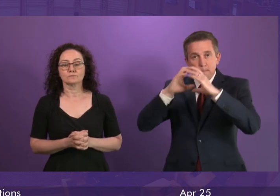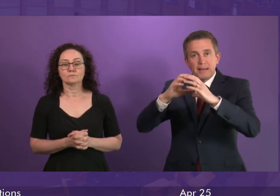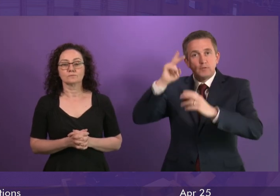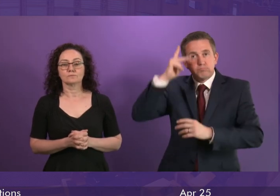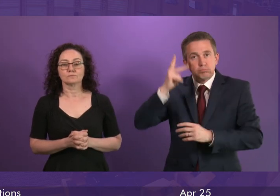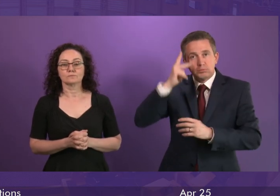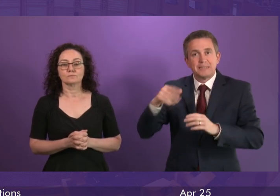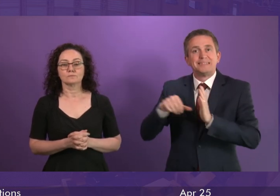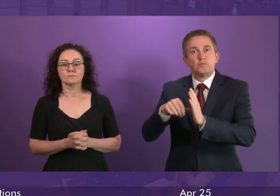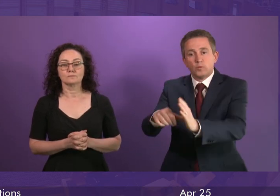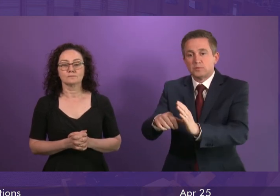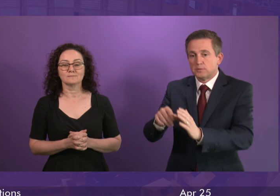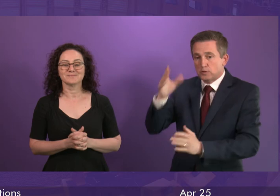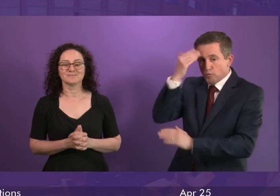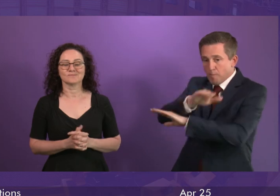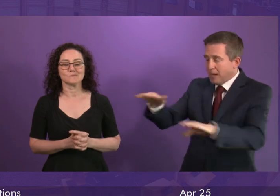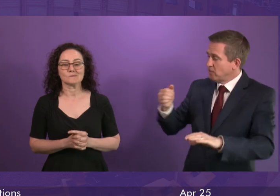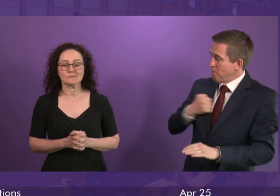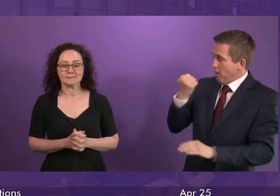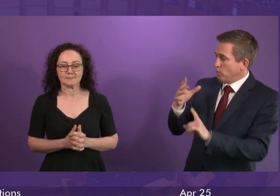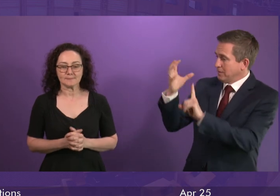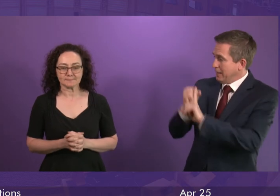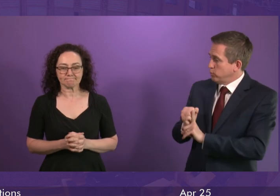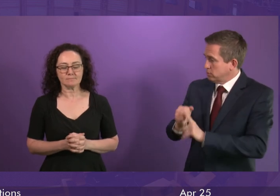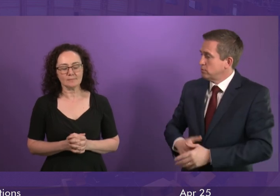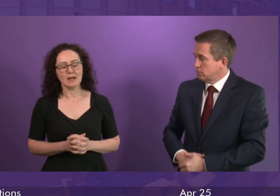I remind the chamber of my own diagnosis. The First Minister: